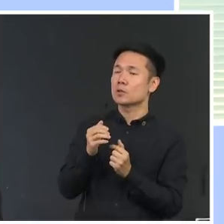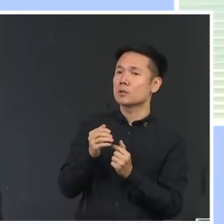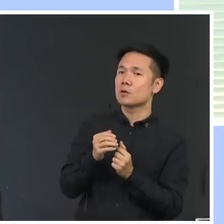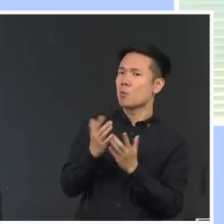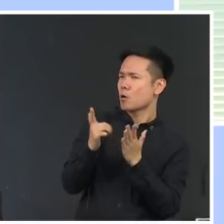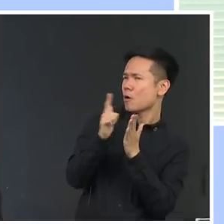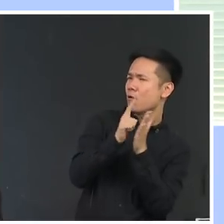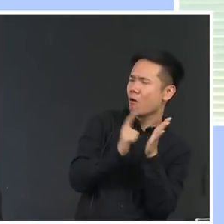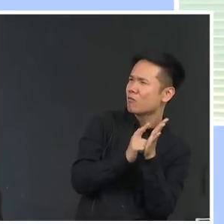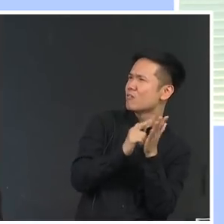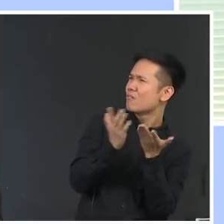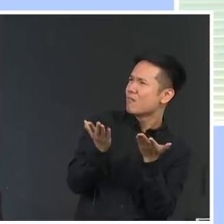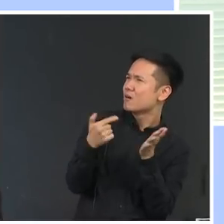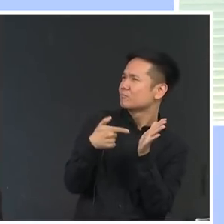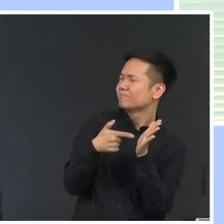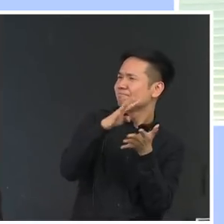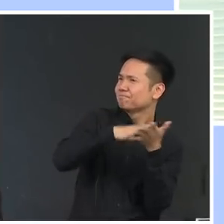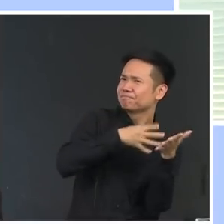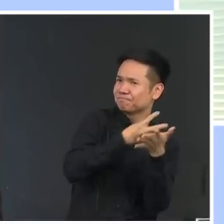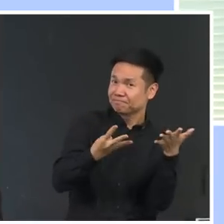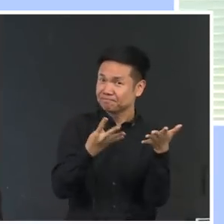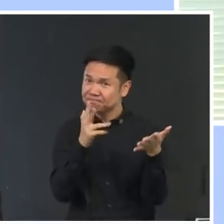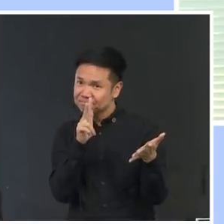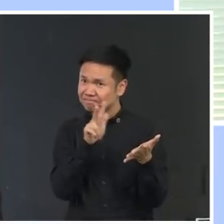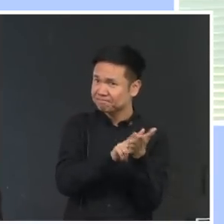are the things that you want to ask for? Could you talk about those?